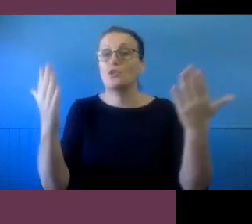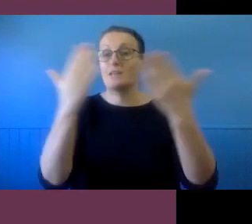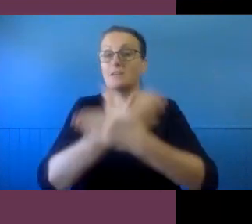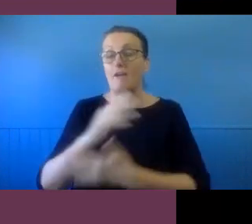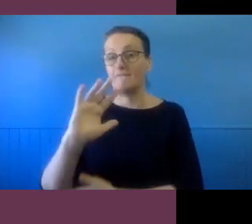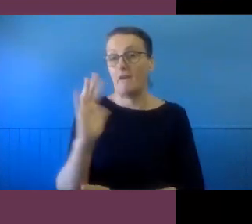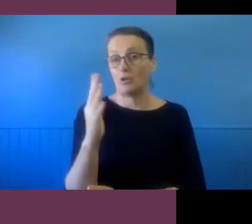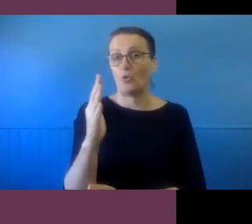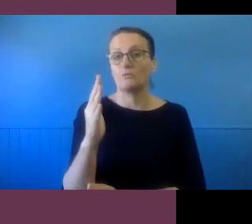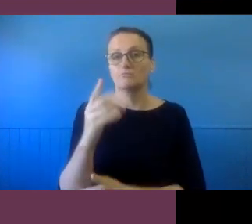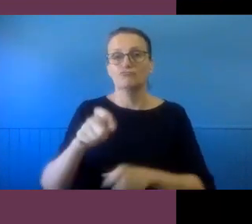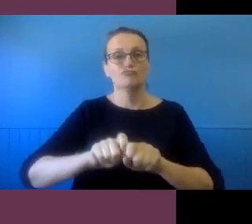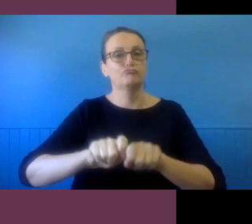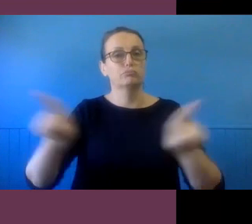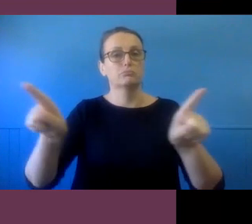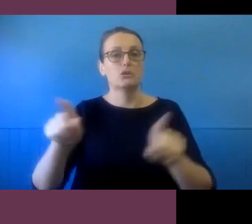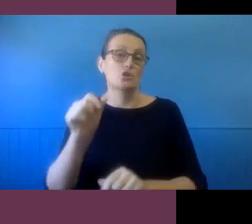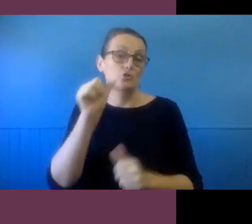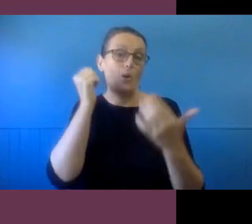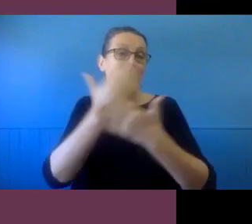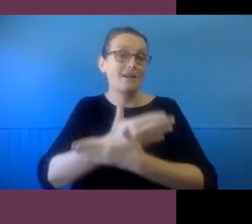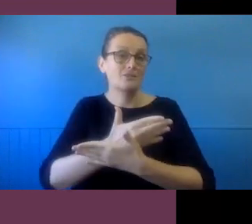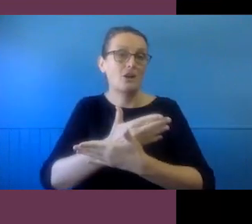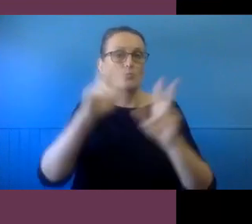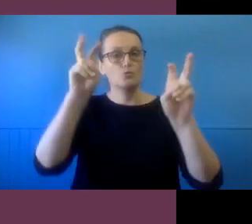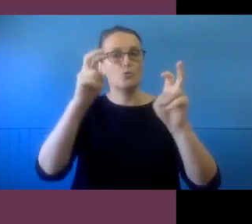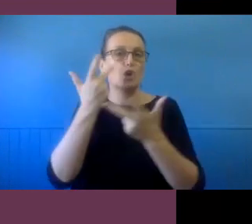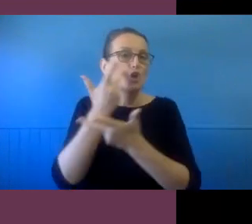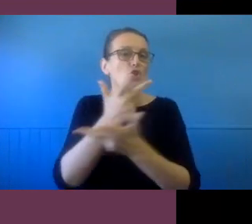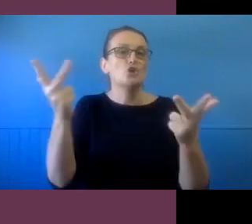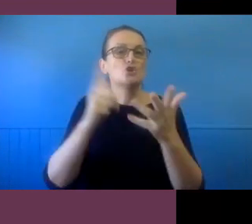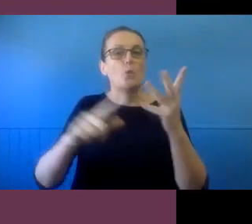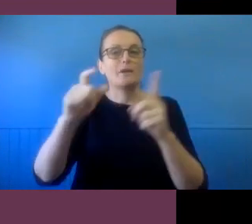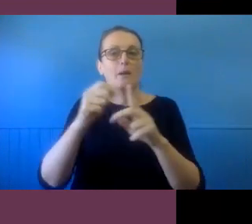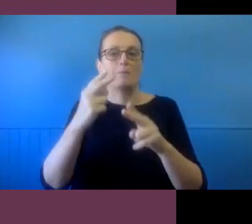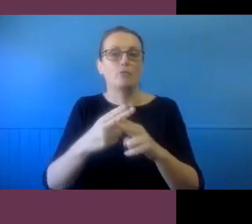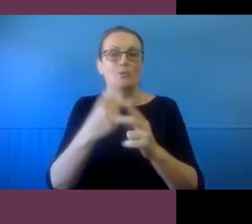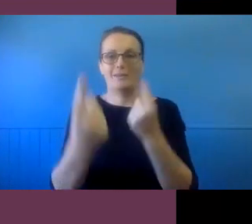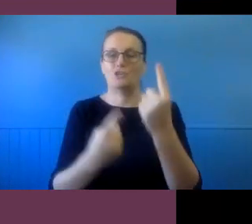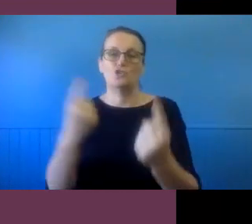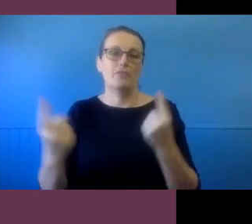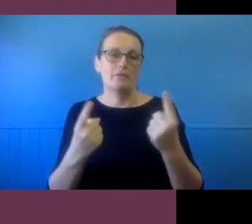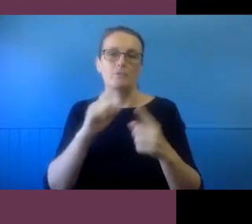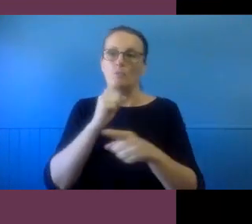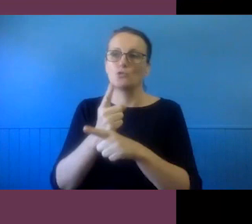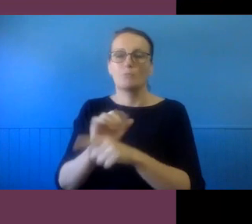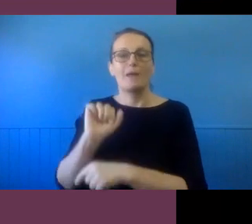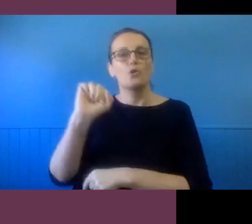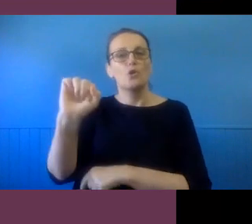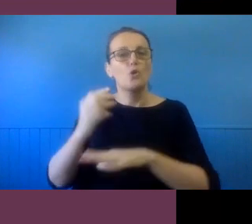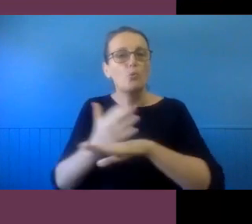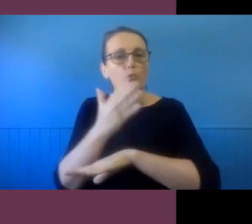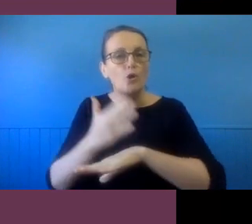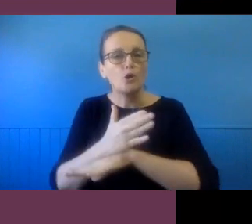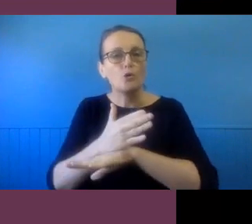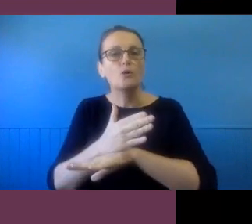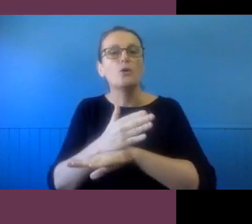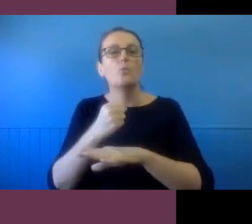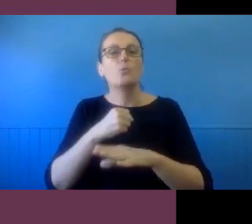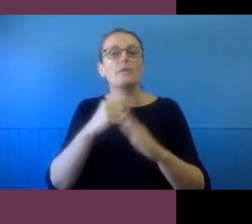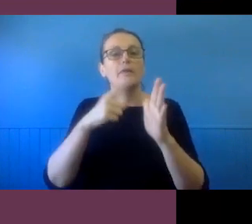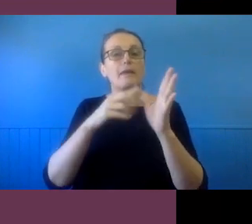So last night's episode, Showing up for each other with Samara Hersh. You'll hear about her practice and digital collaboration between Amsterdam, Melbourne and Singapore.